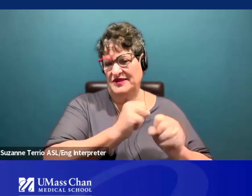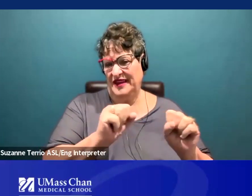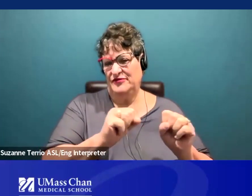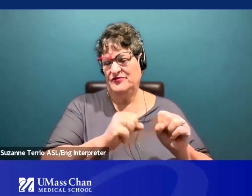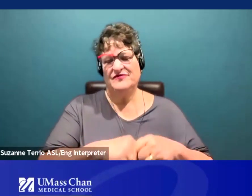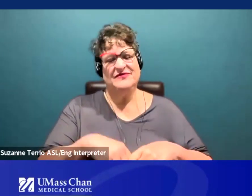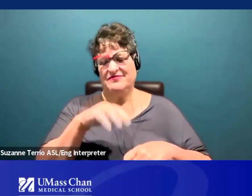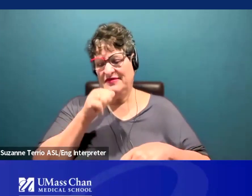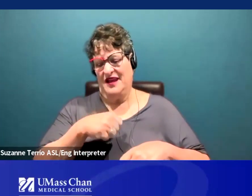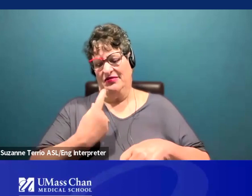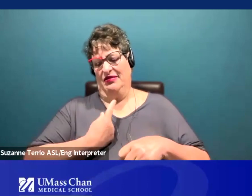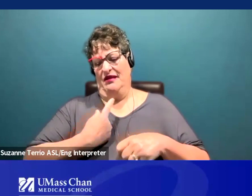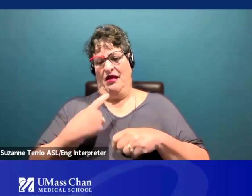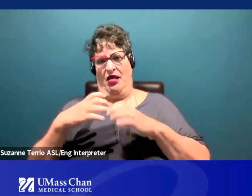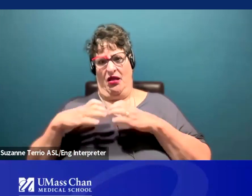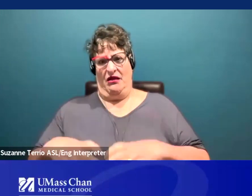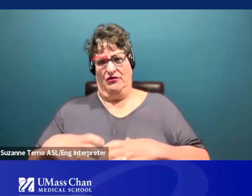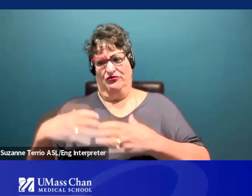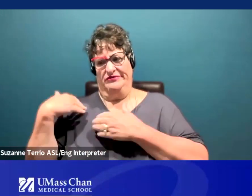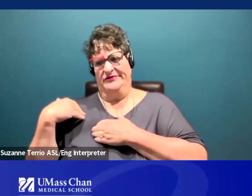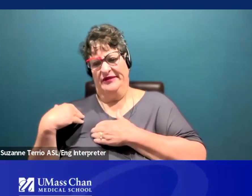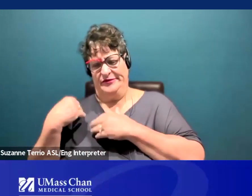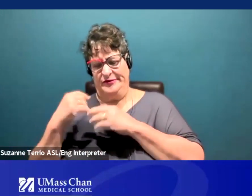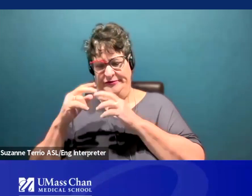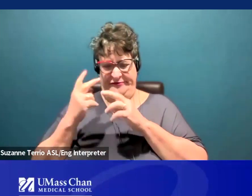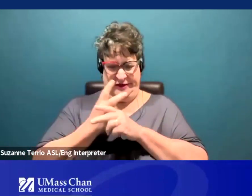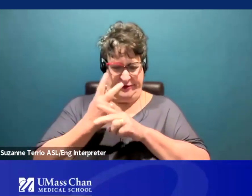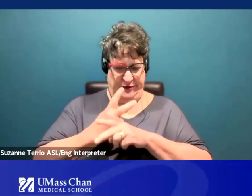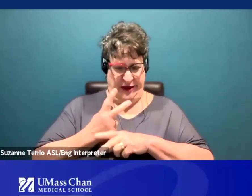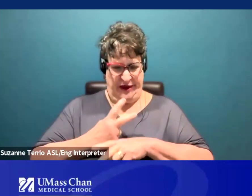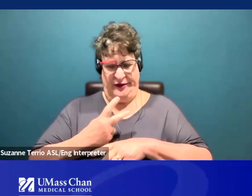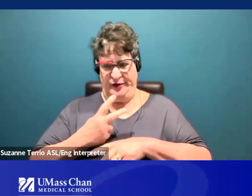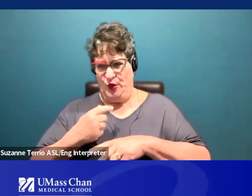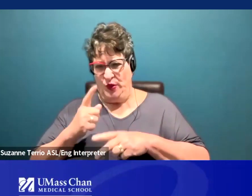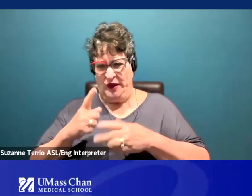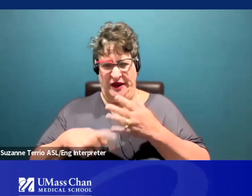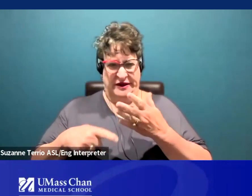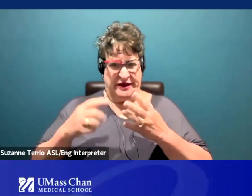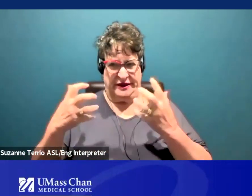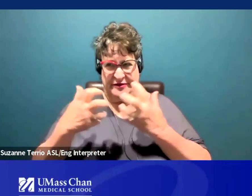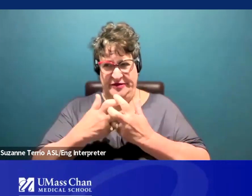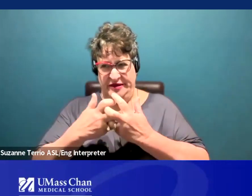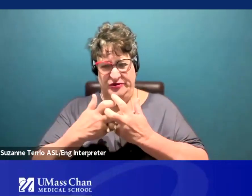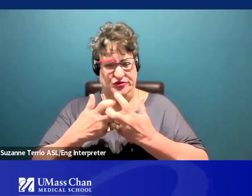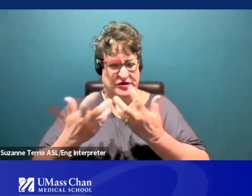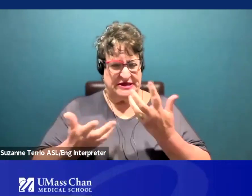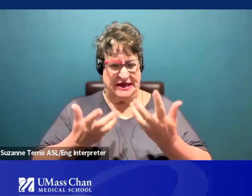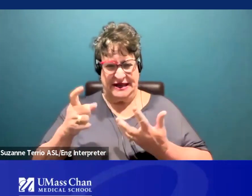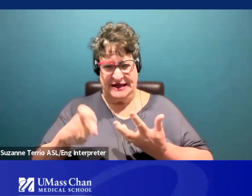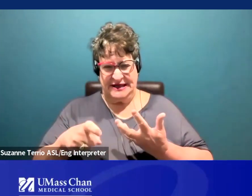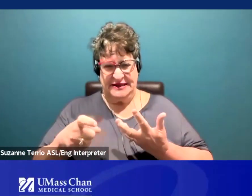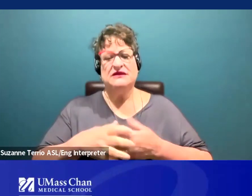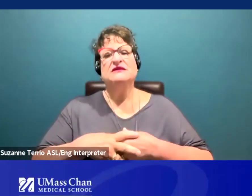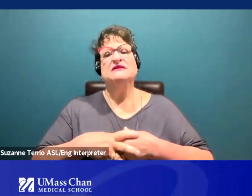Alongside that, I want to say it's really important for attorneys to also be aware of what type of disability services are available.